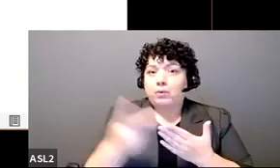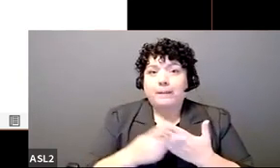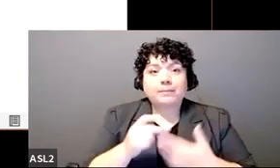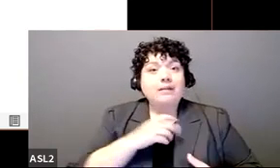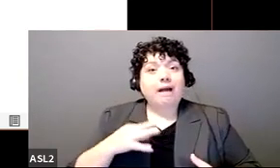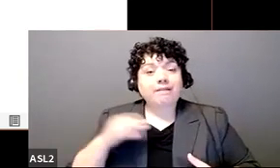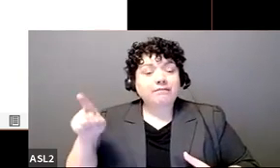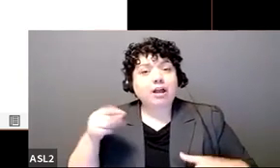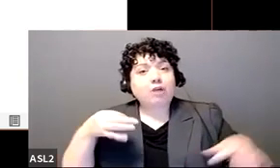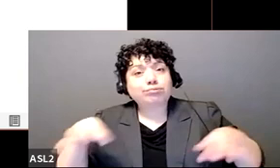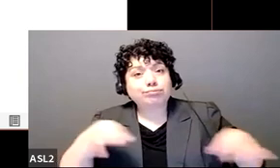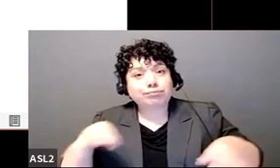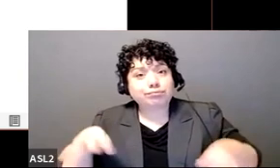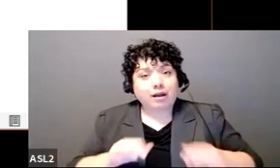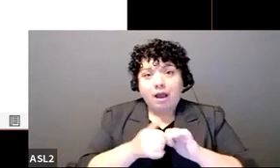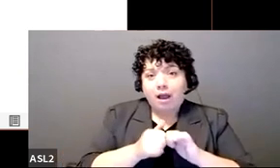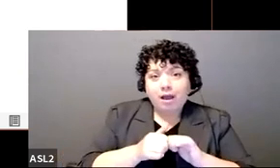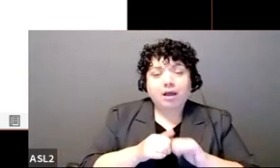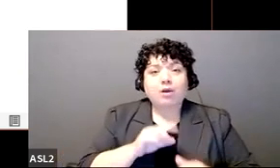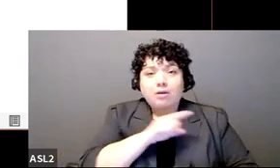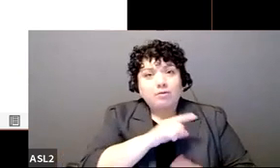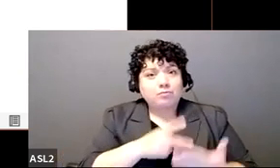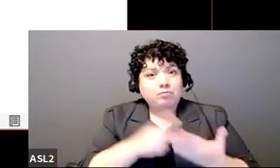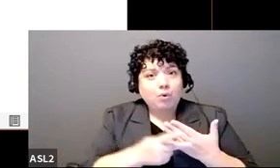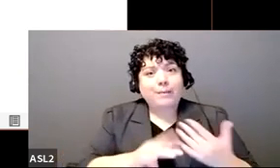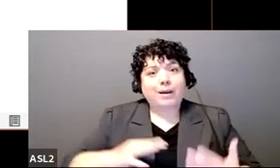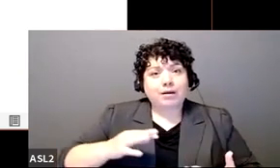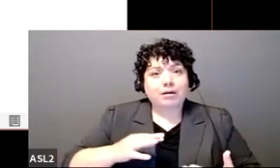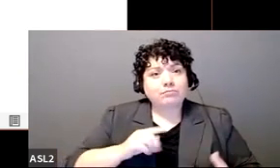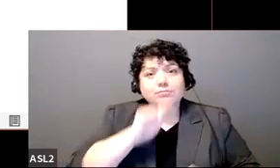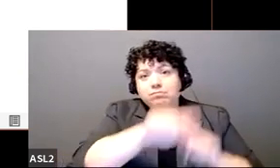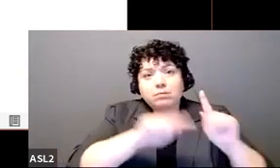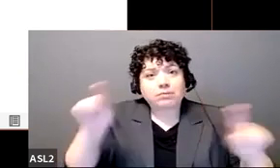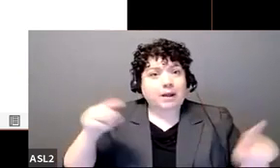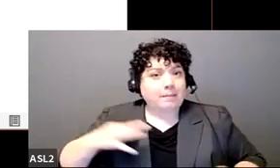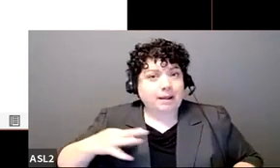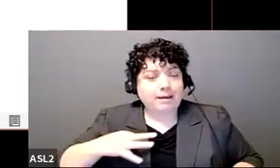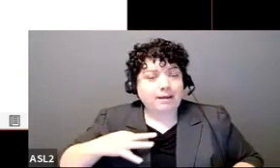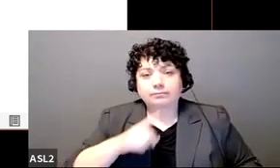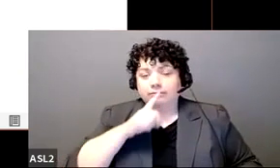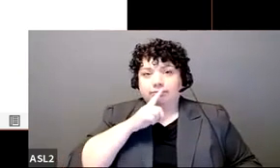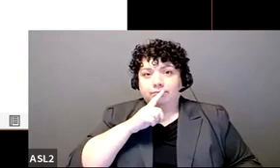in navigating all the possible programs that applicants could access some possible solutions